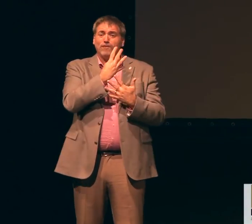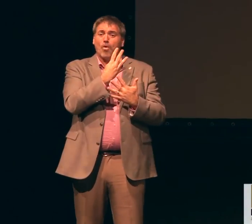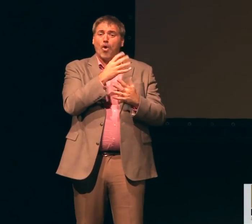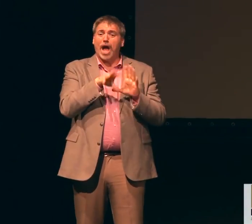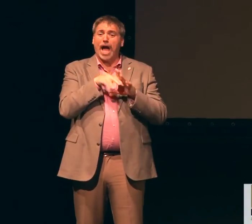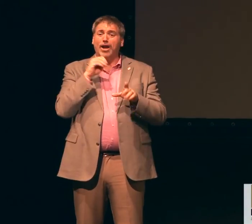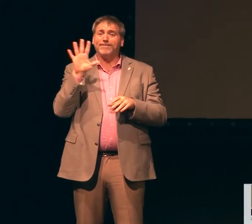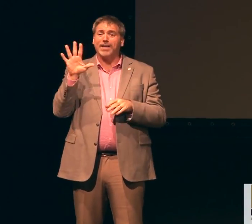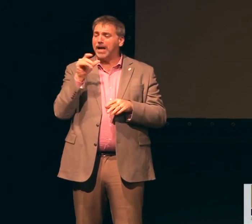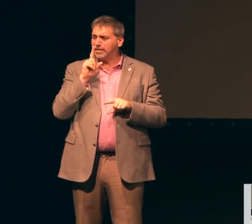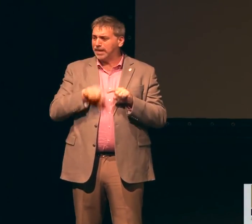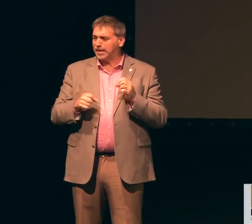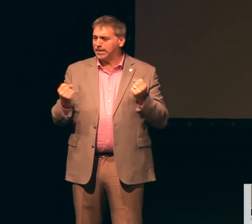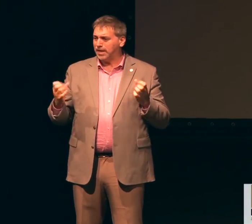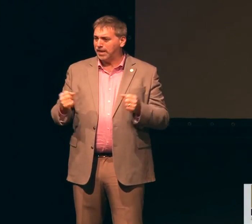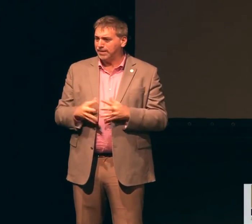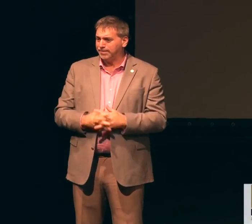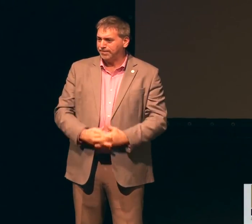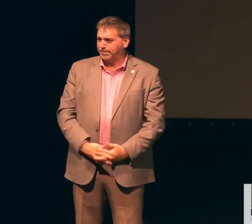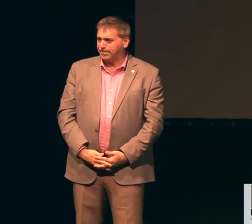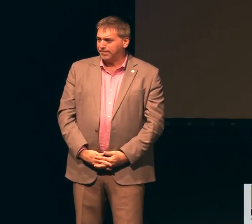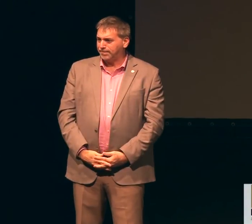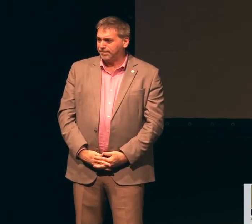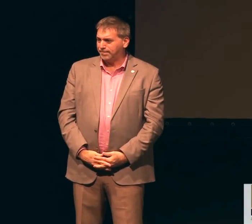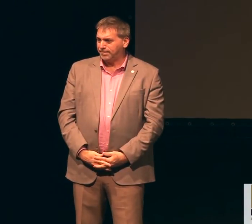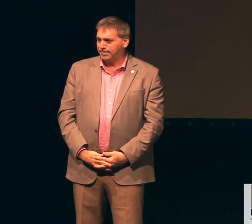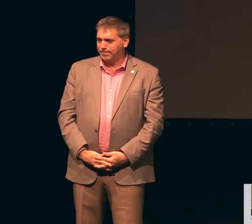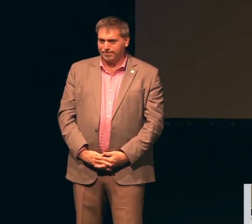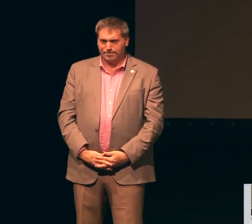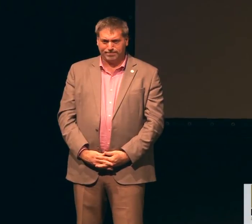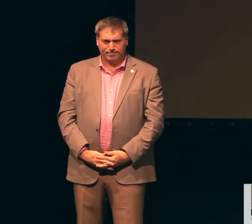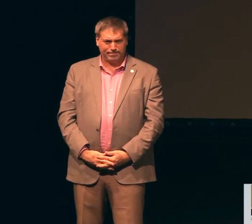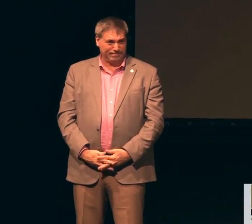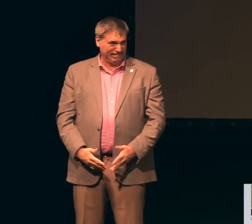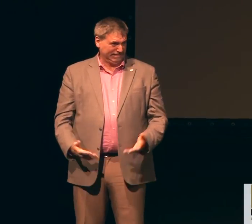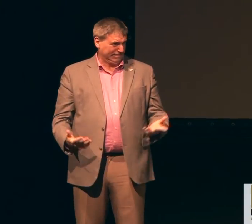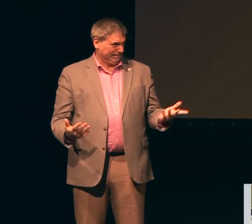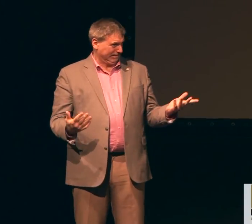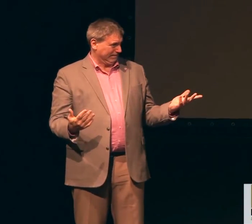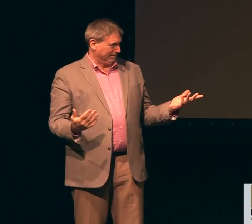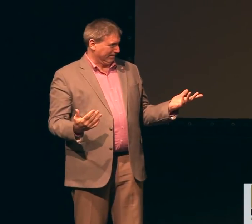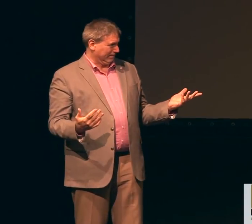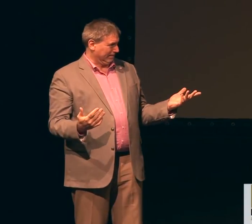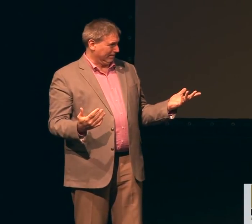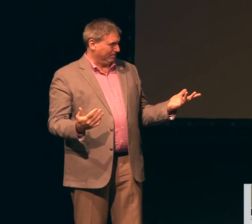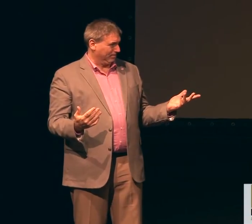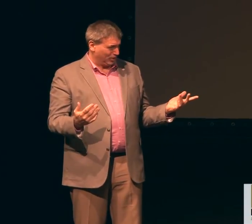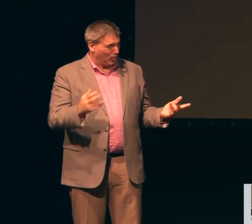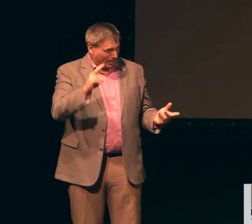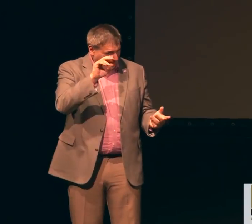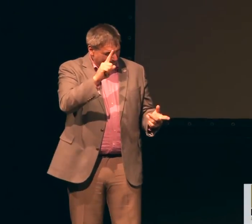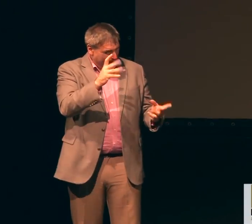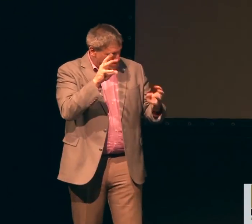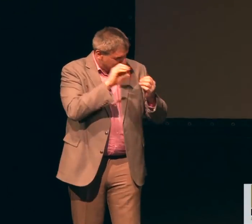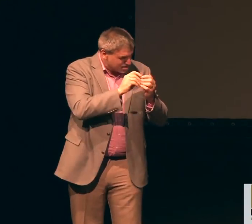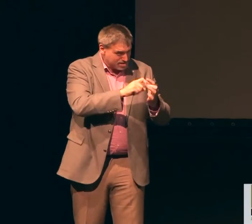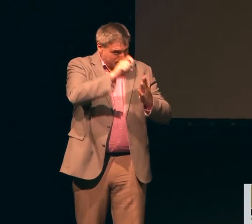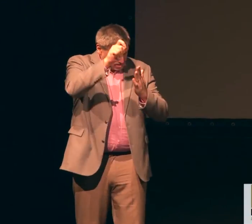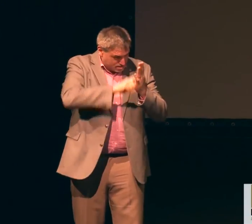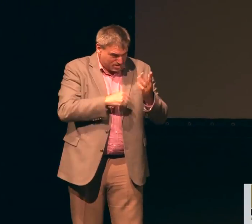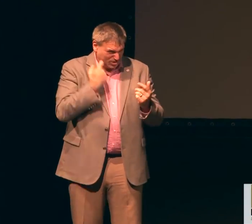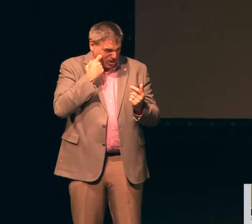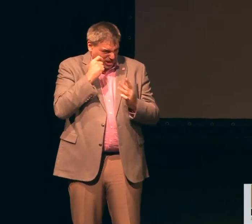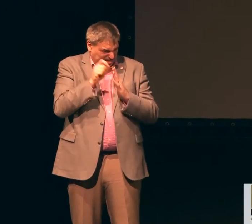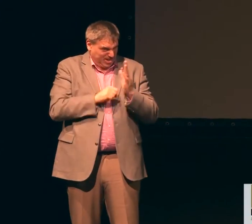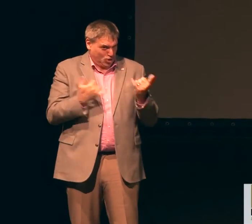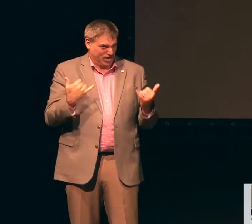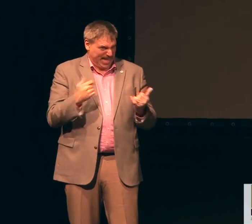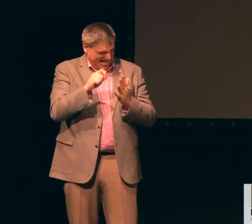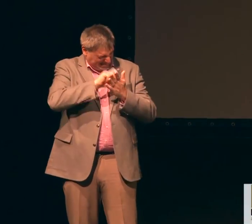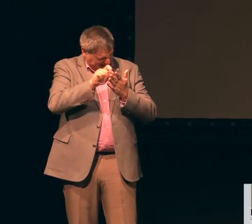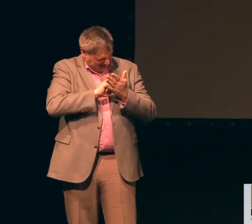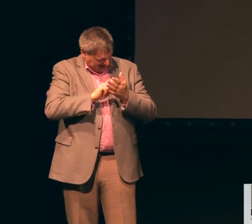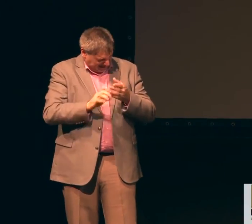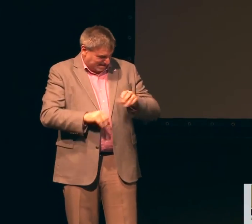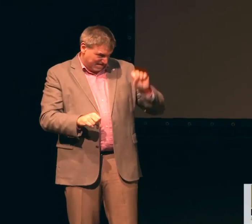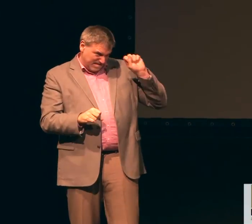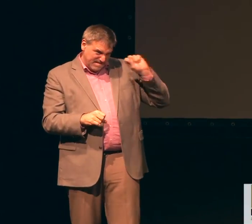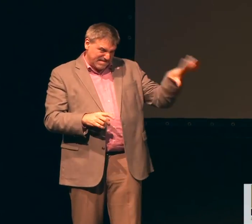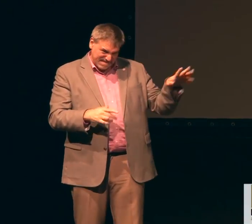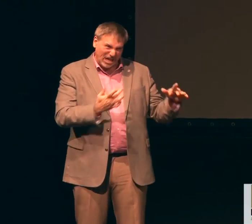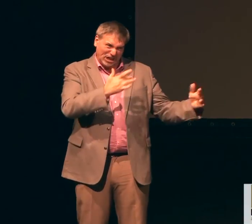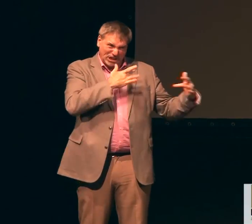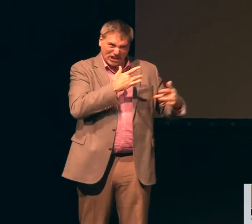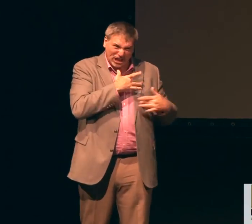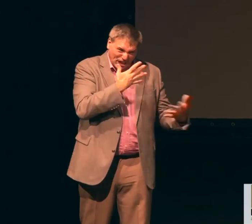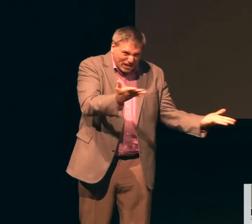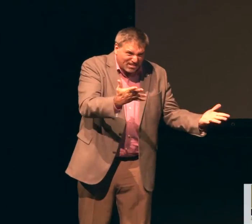position. Four out of five can't sign. Imagine? So we have to fight and negotiate and write